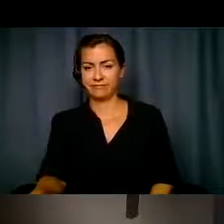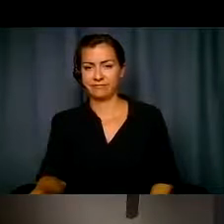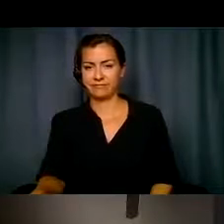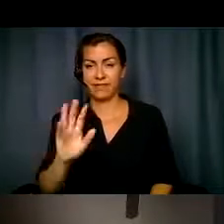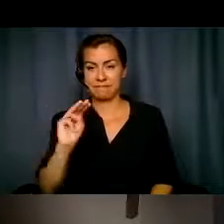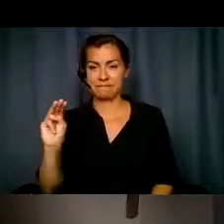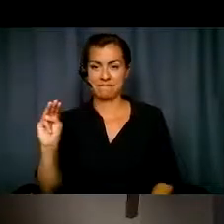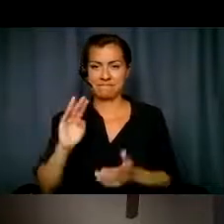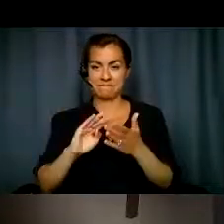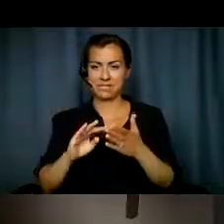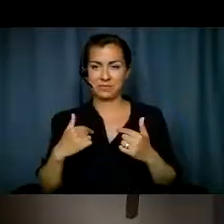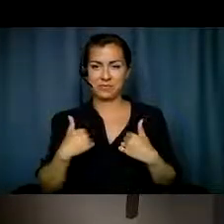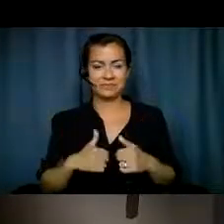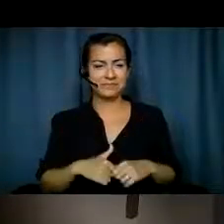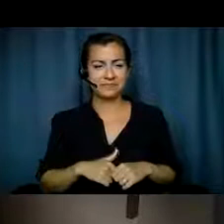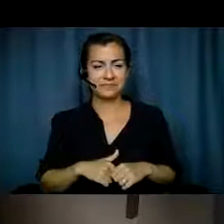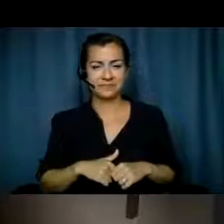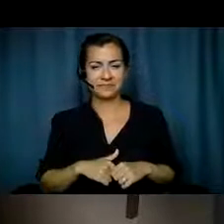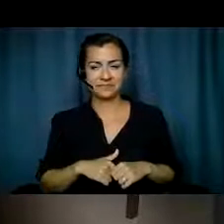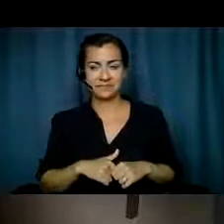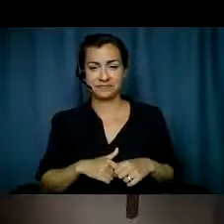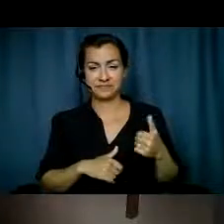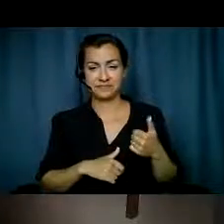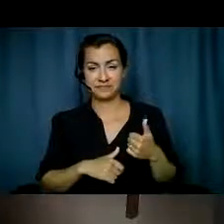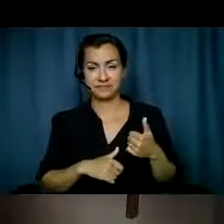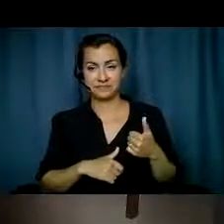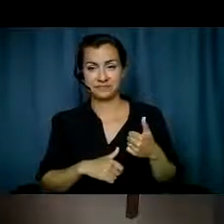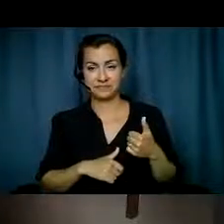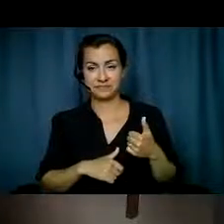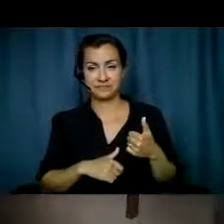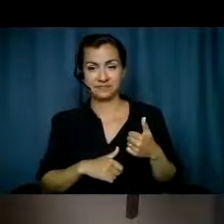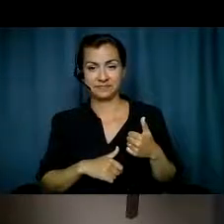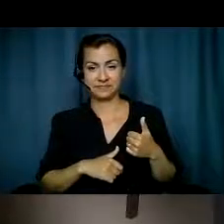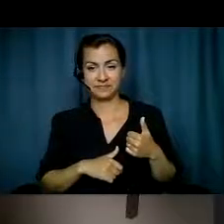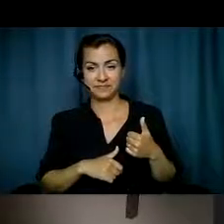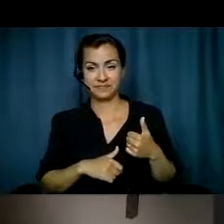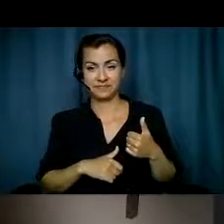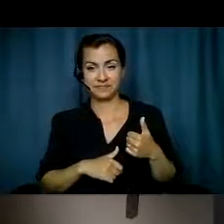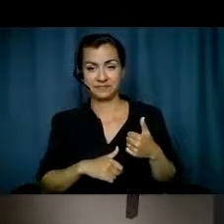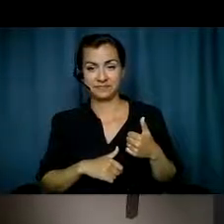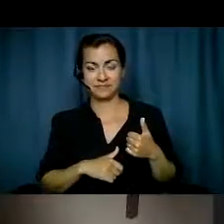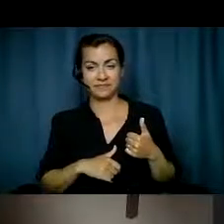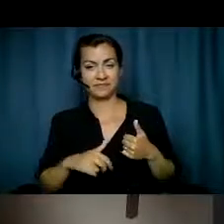in voting. Citizens with disabilities, and consistent with the general